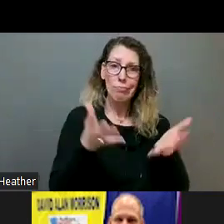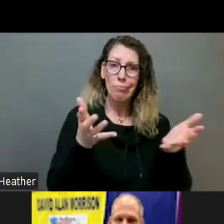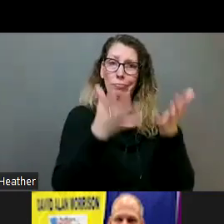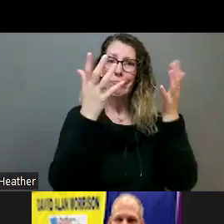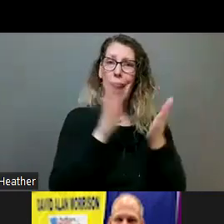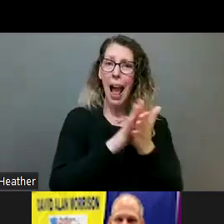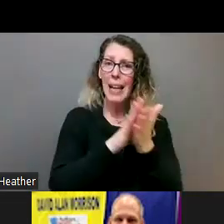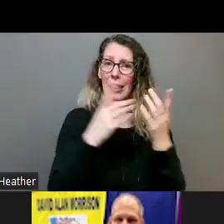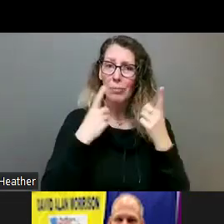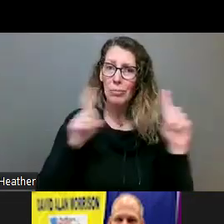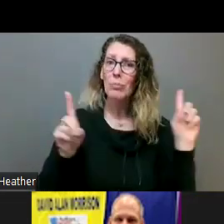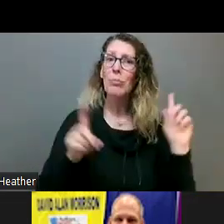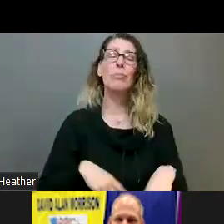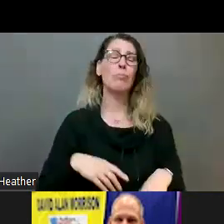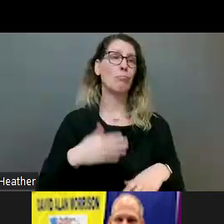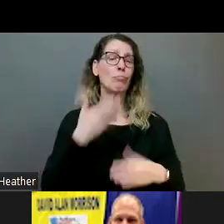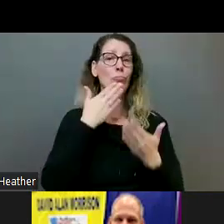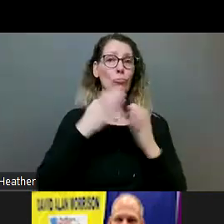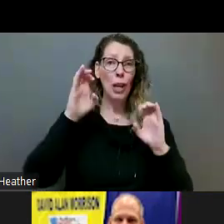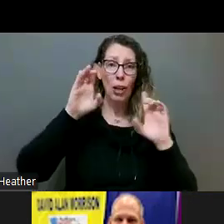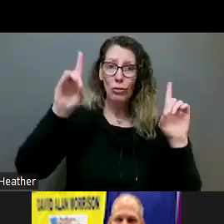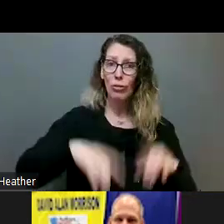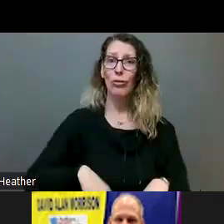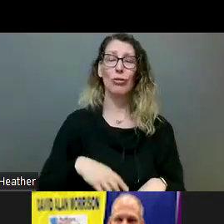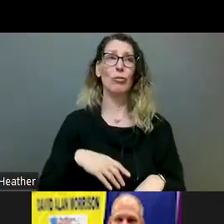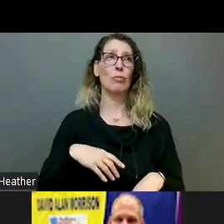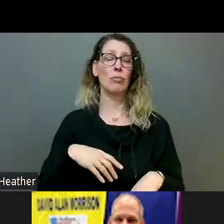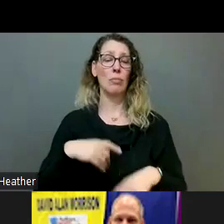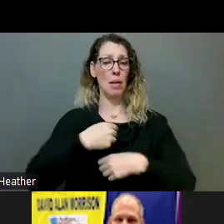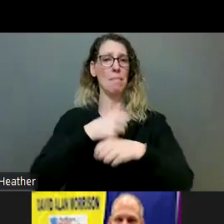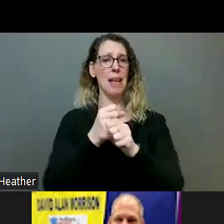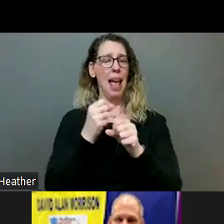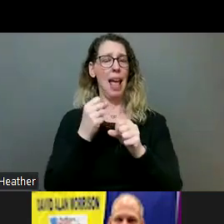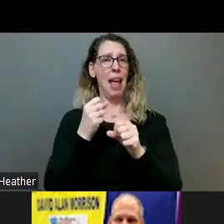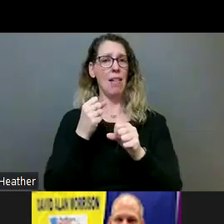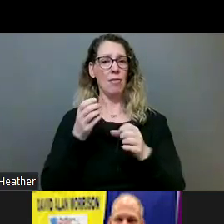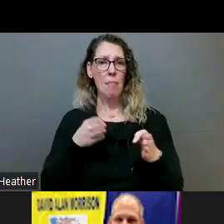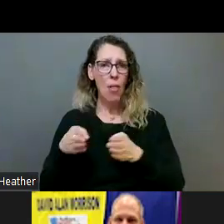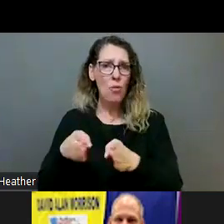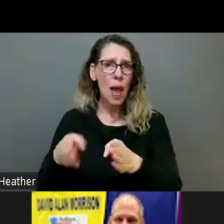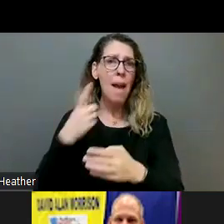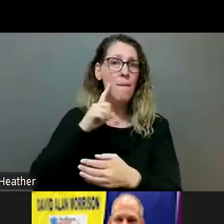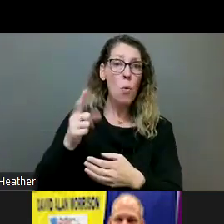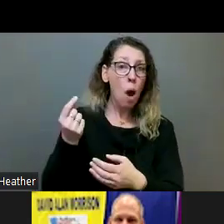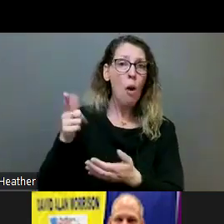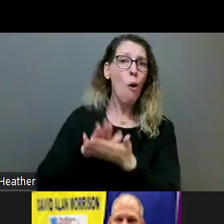delivering a well-rounded education and creating pathways to college and a career-requires that